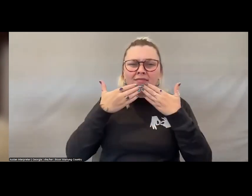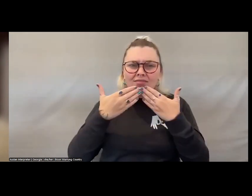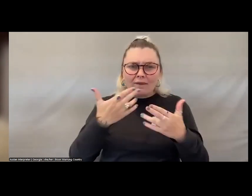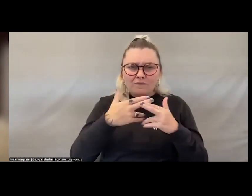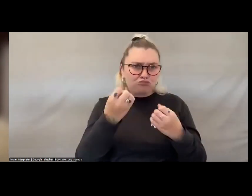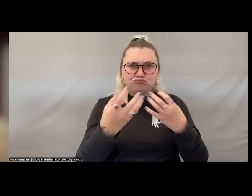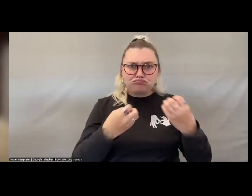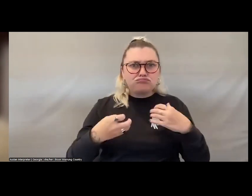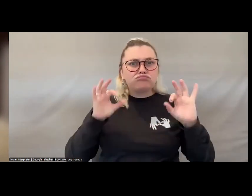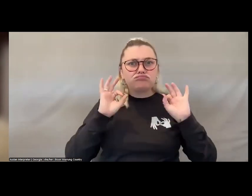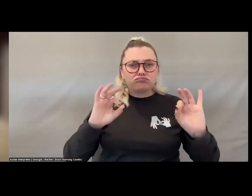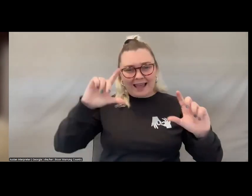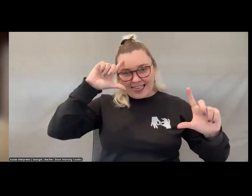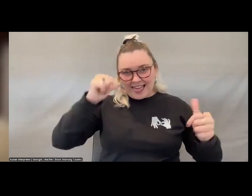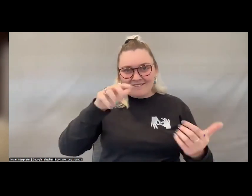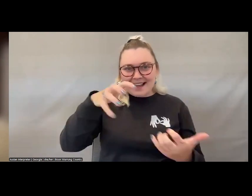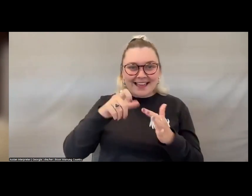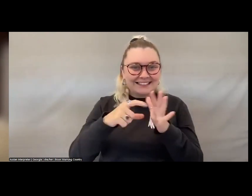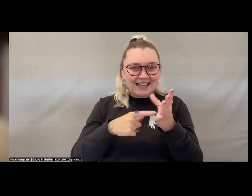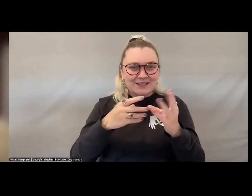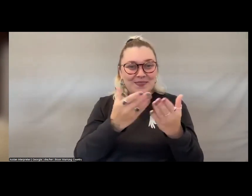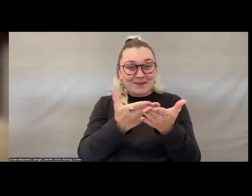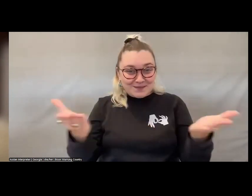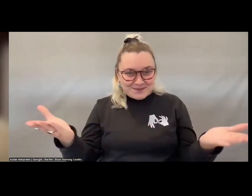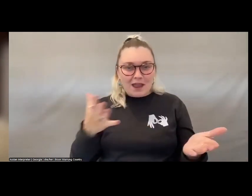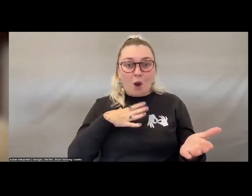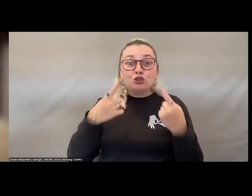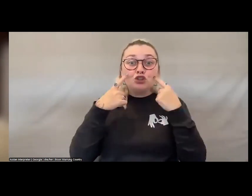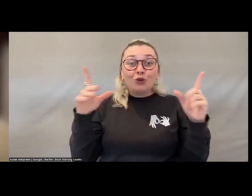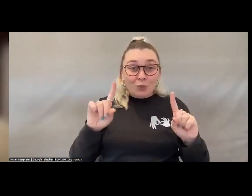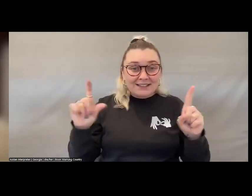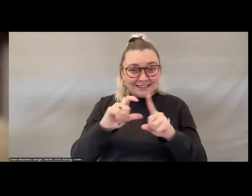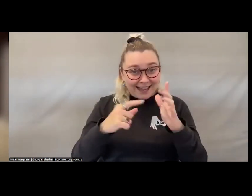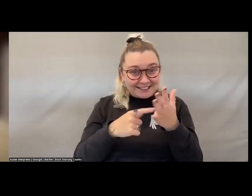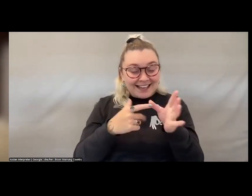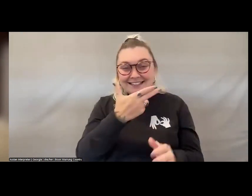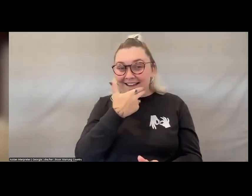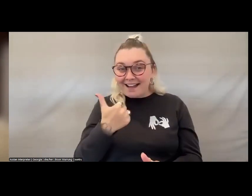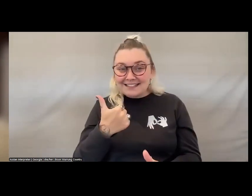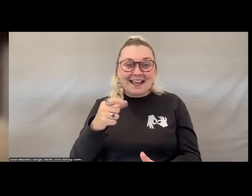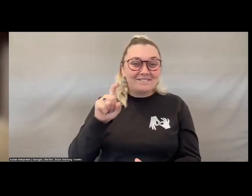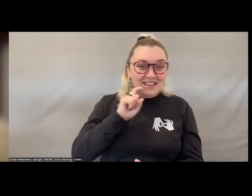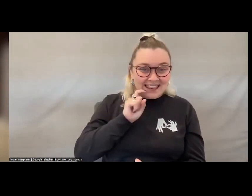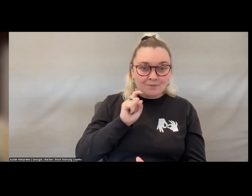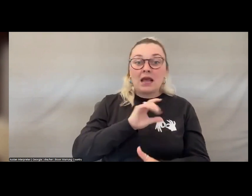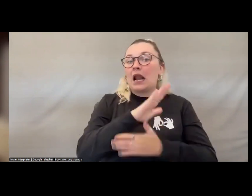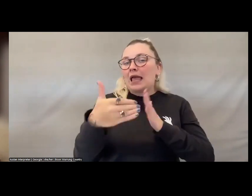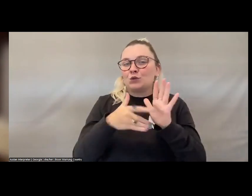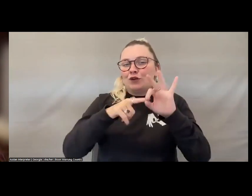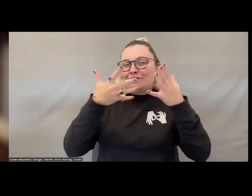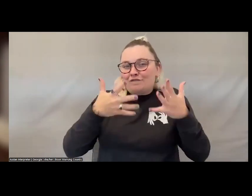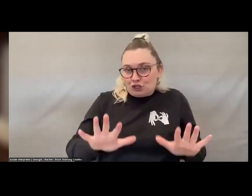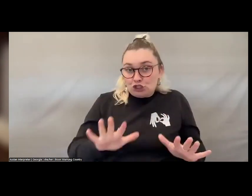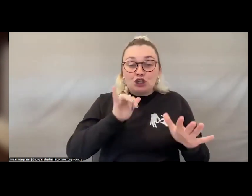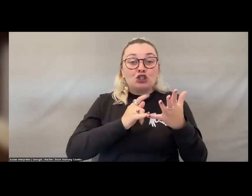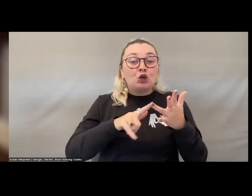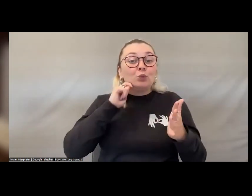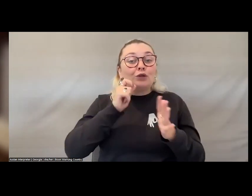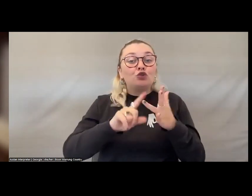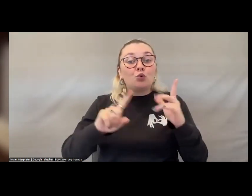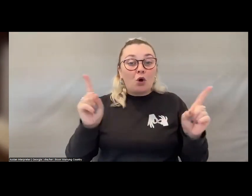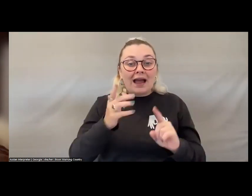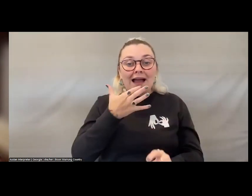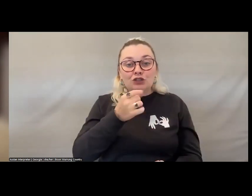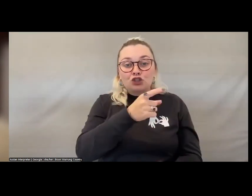I love collecting data with you, it is fun. What we want to do is to ask you come back